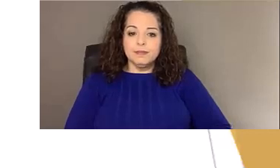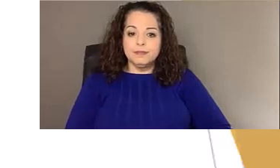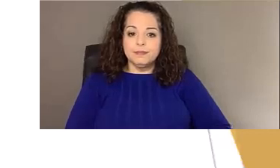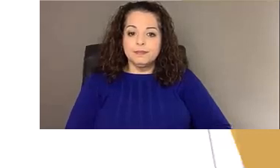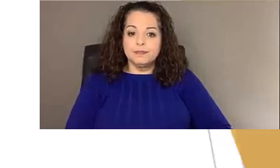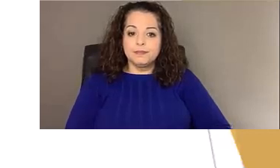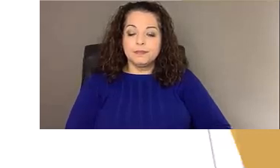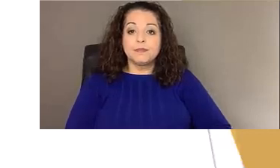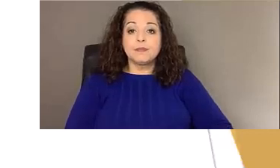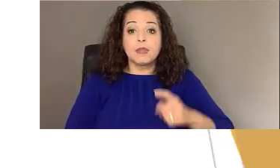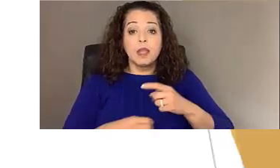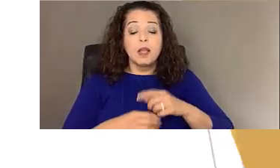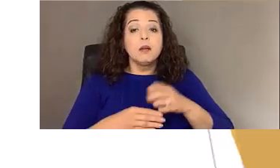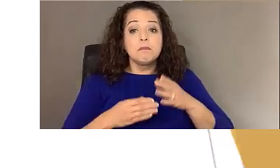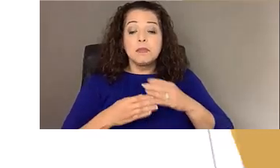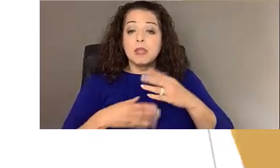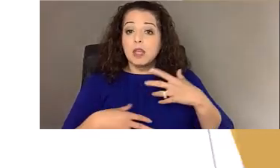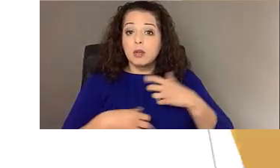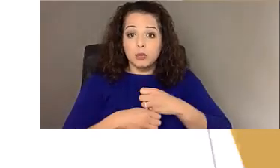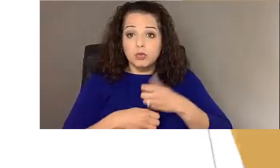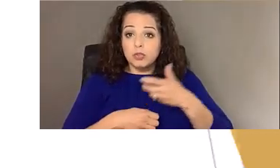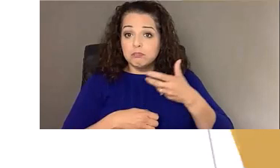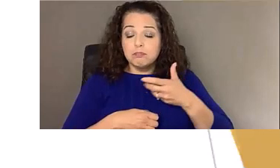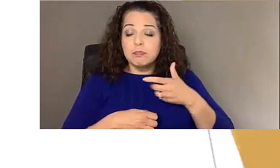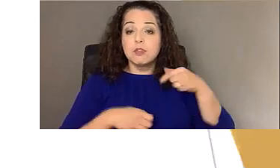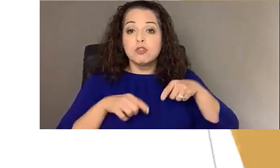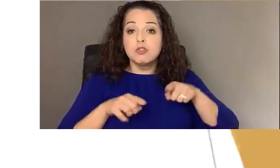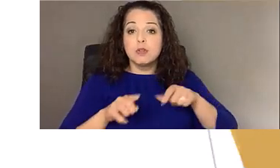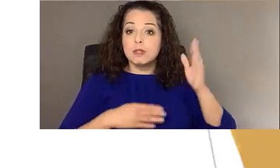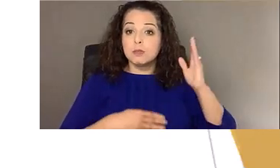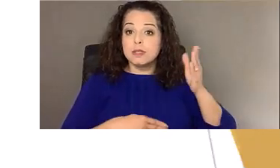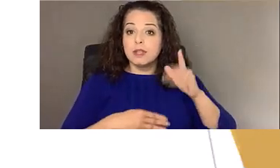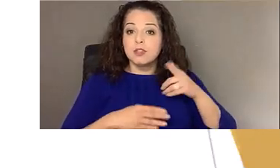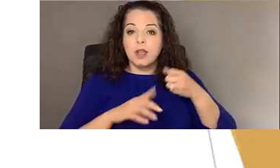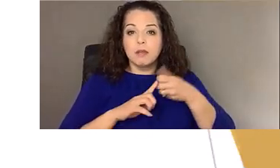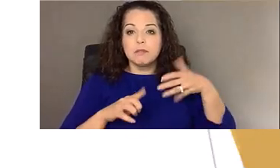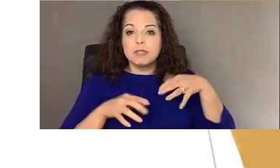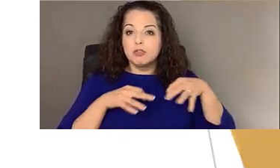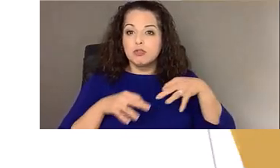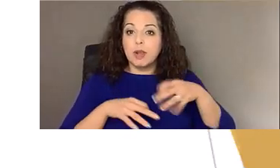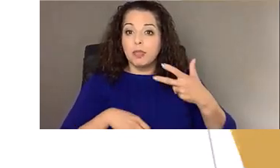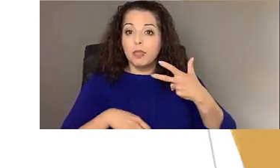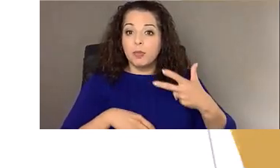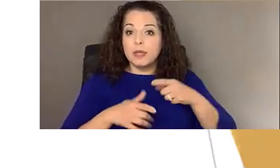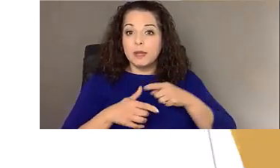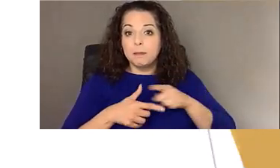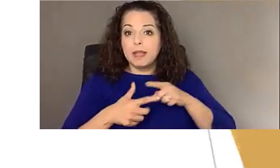In conclusion, during this presentation I described three major takeaways from this project,